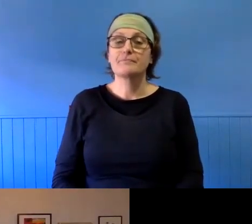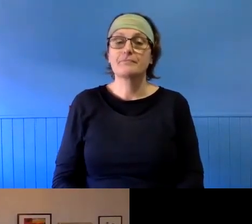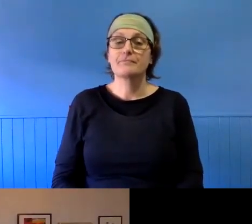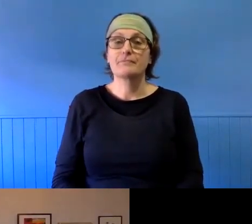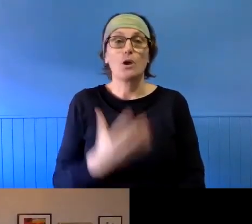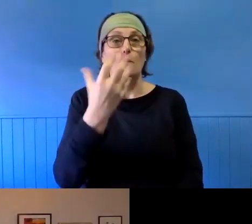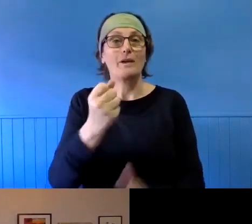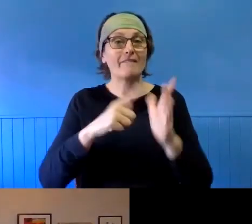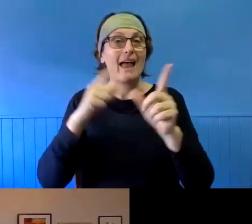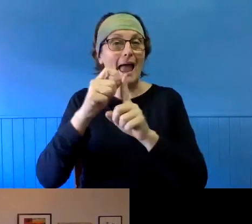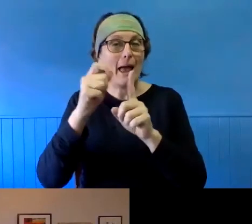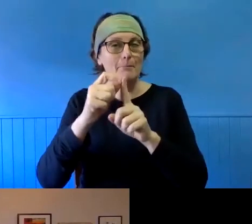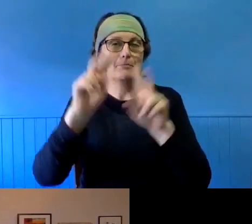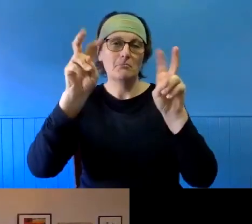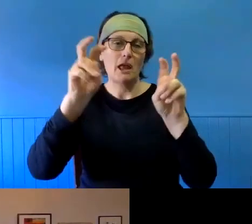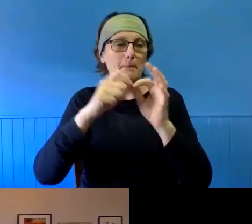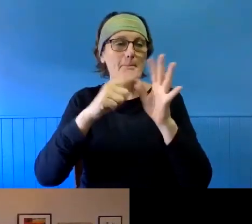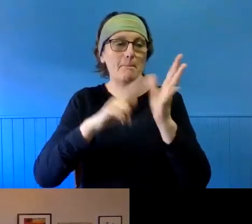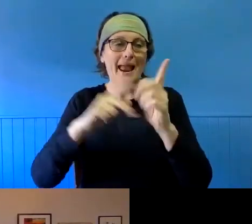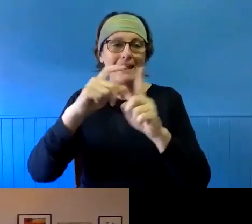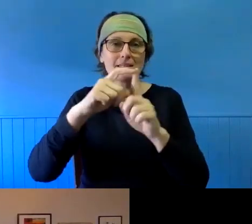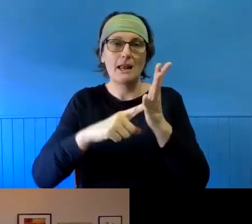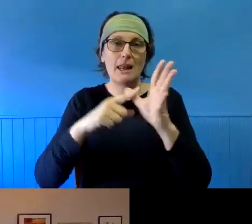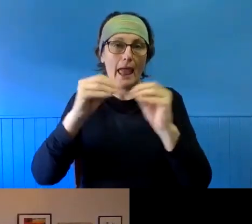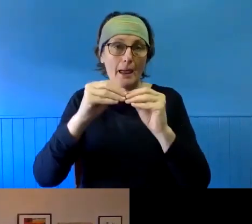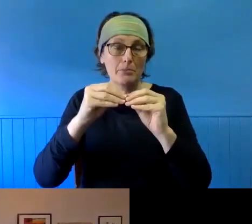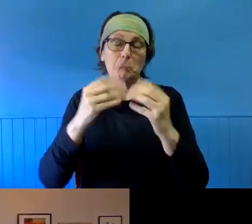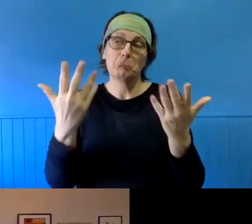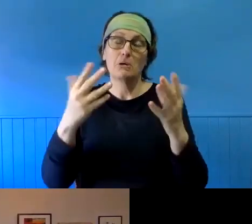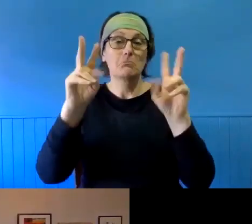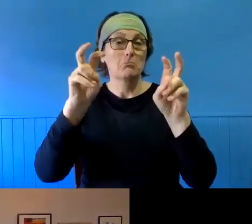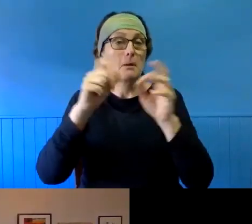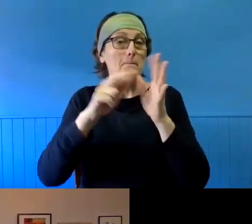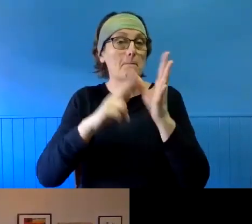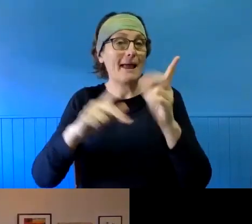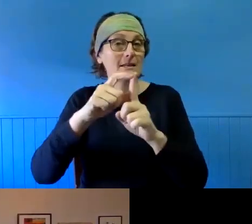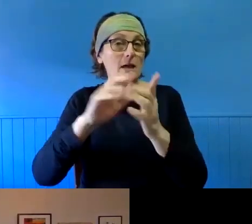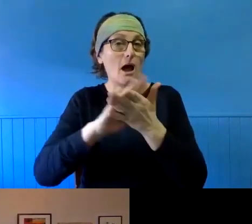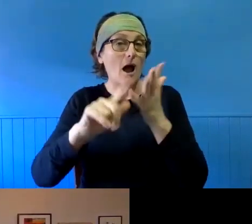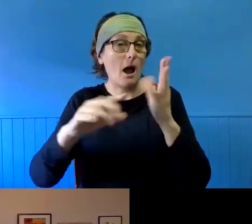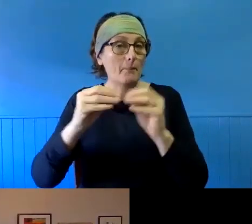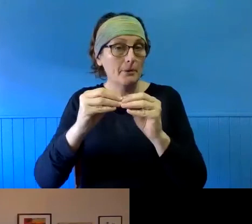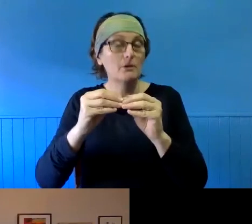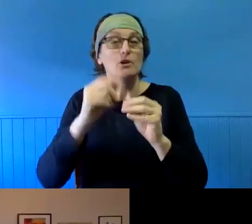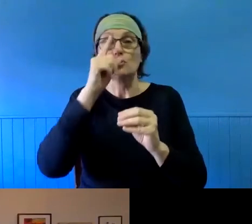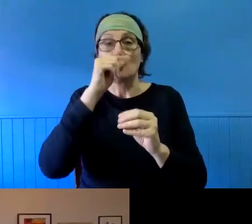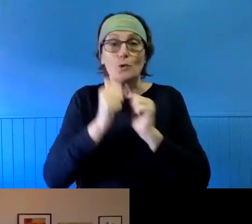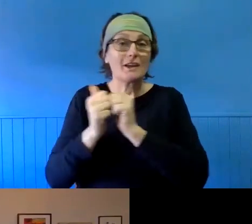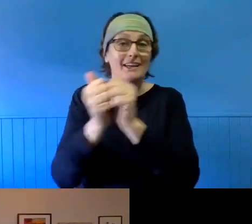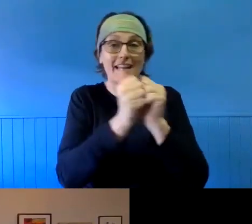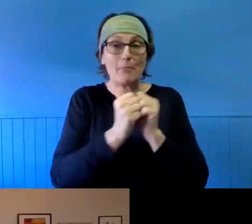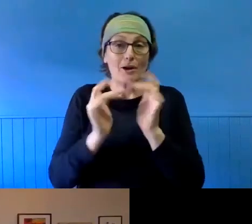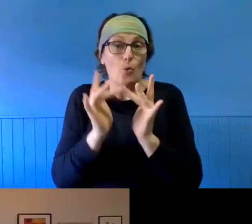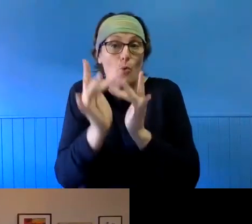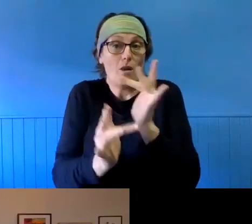Band Lab and Band Hub and how you can collaborate online with that.